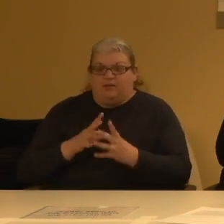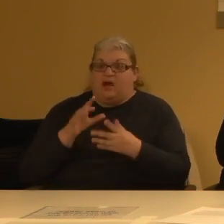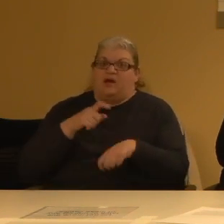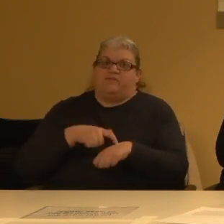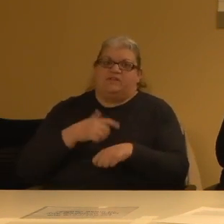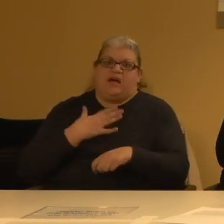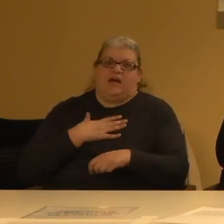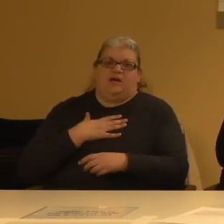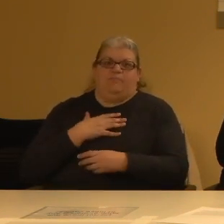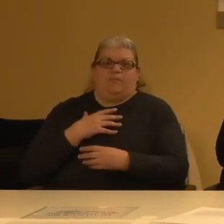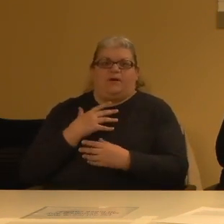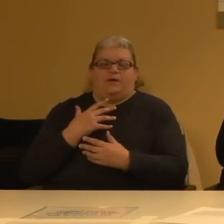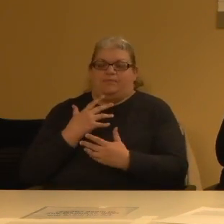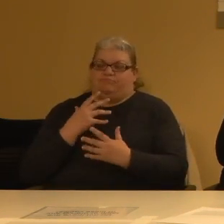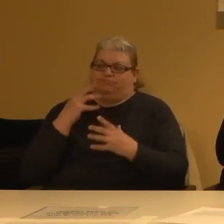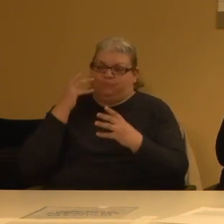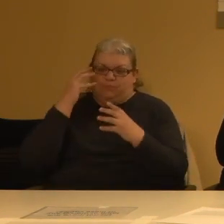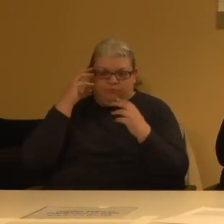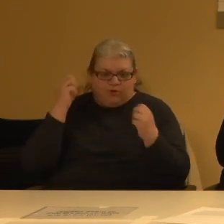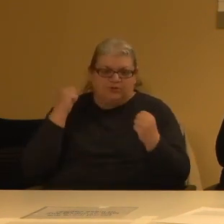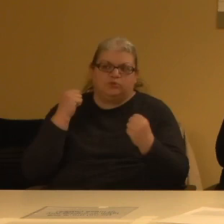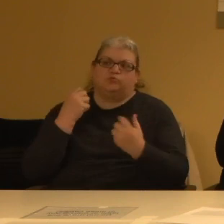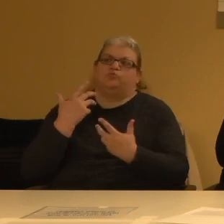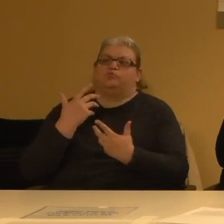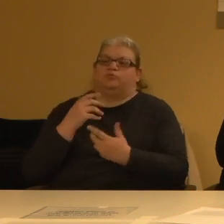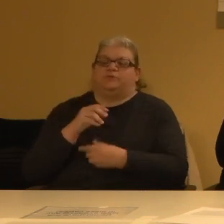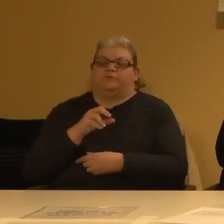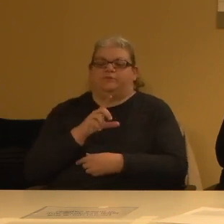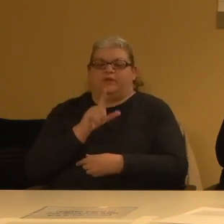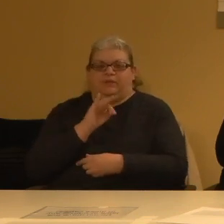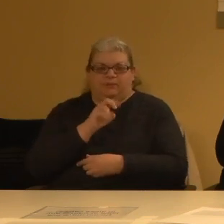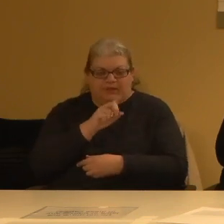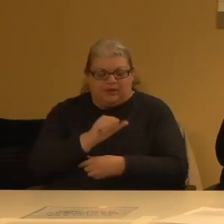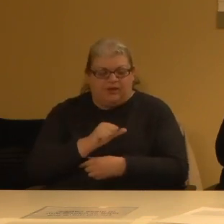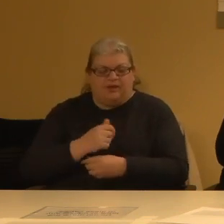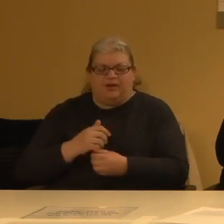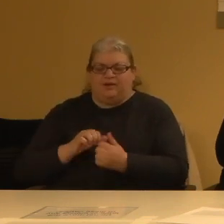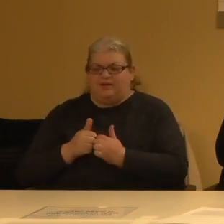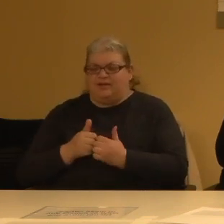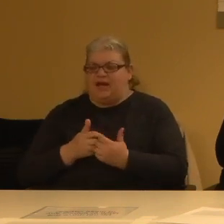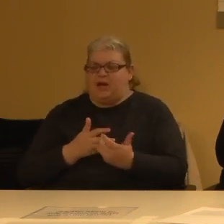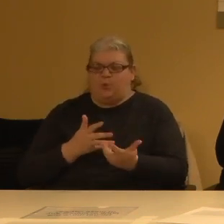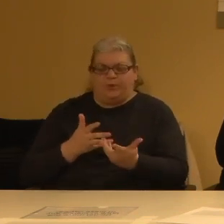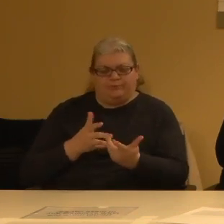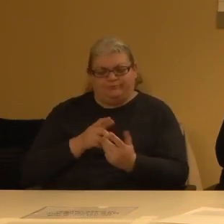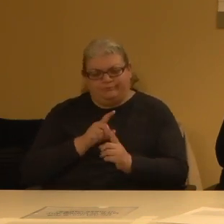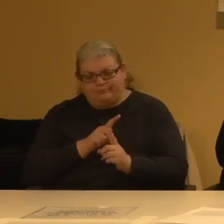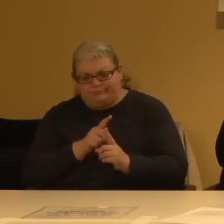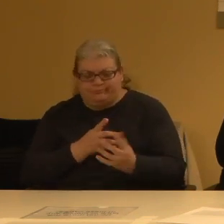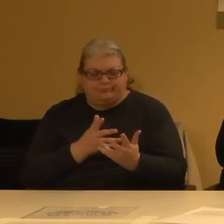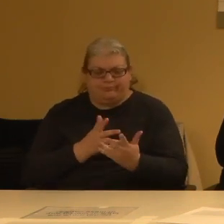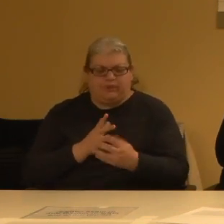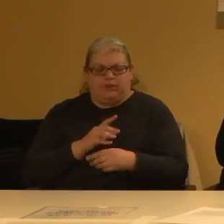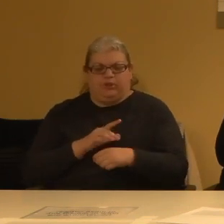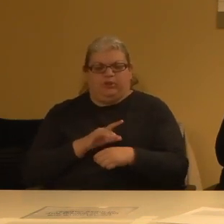really thinking about how are we fostering both, you know, equally early career, mid-career